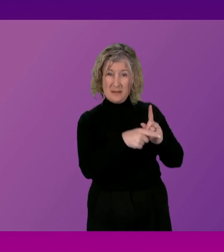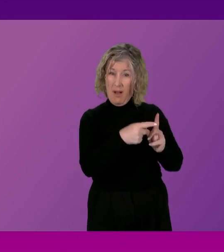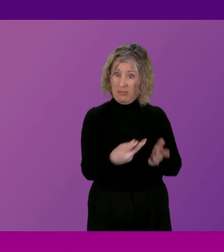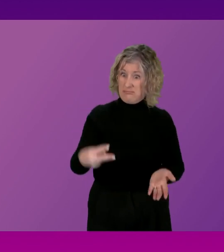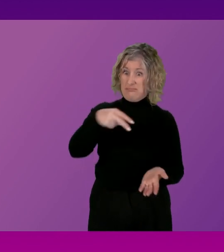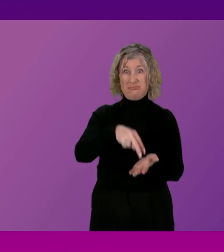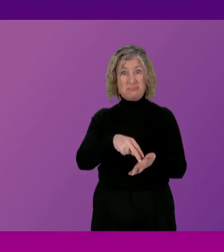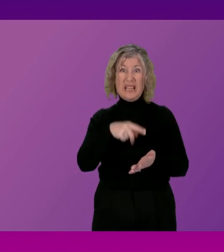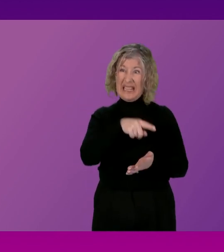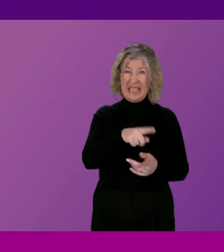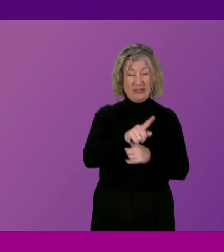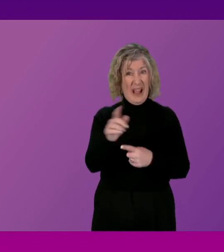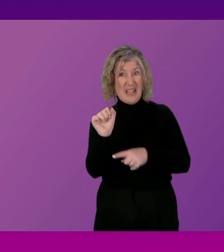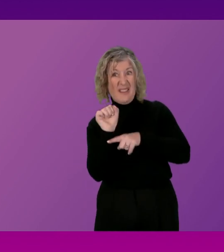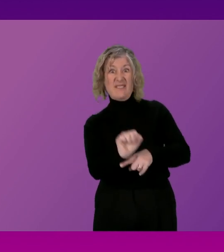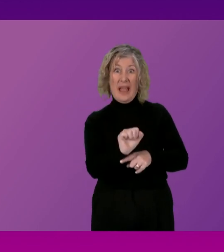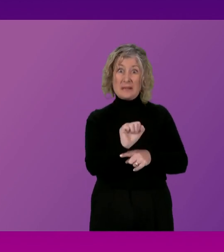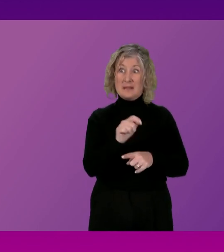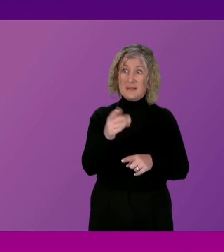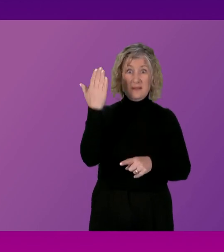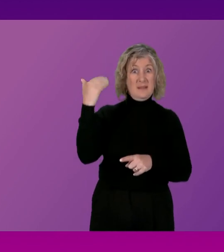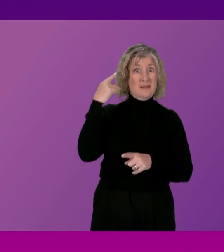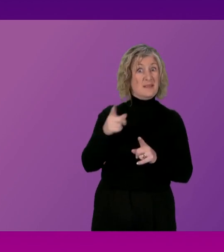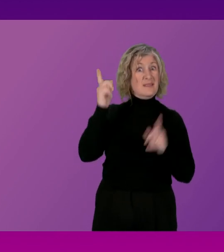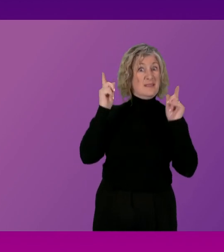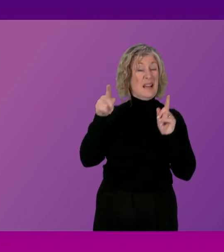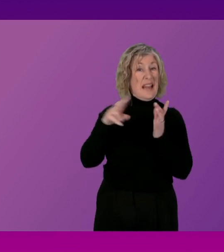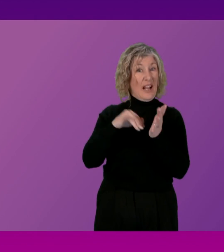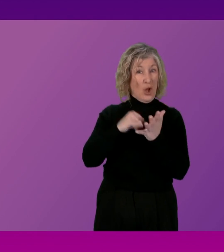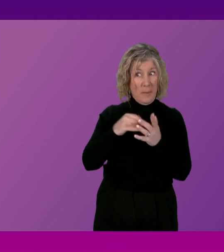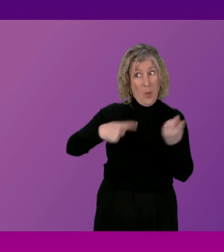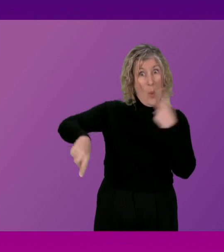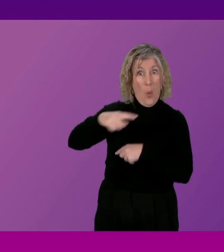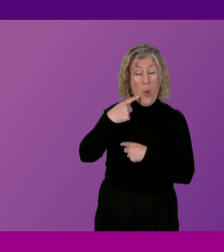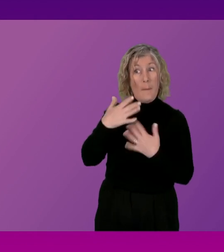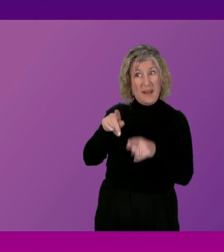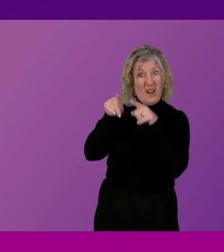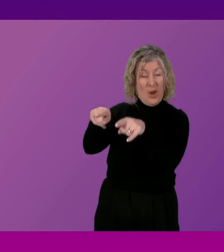defended Nicola Sturgeon, who has been accused of deleting vital WhatsApp messages.